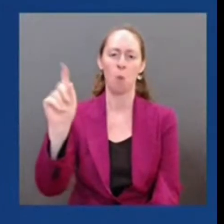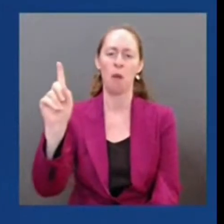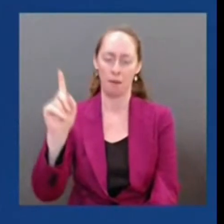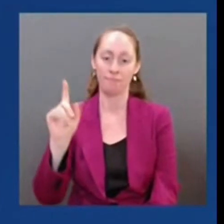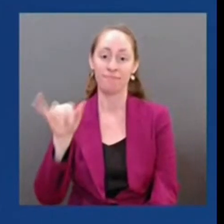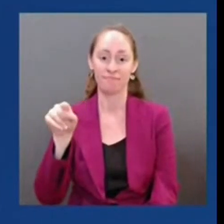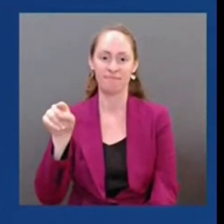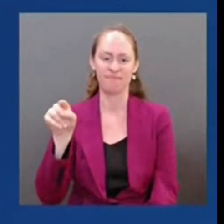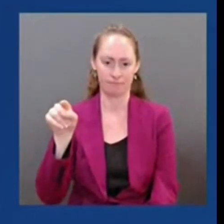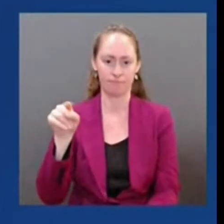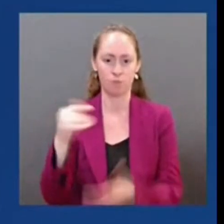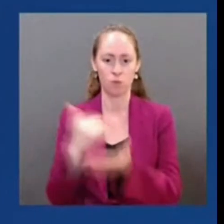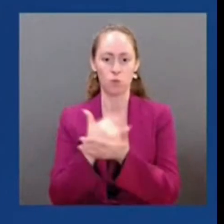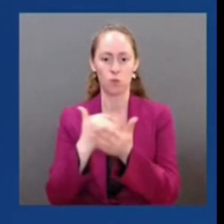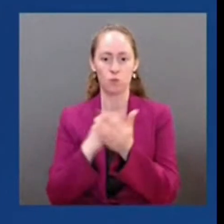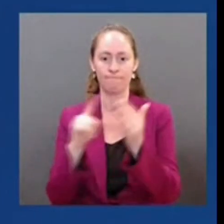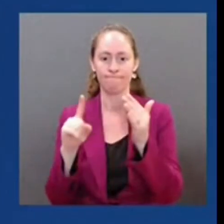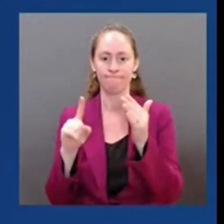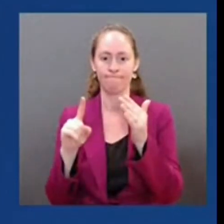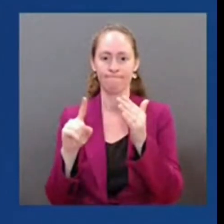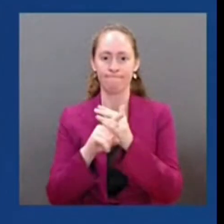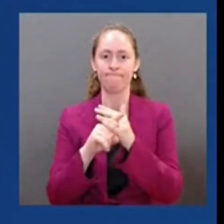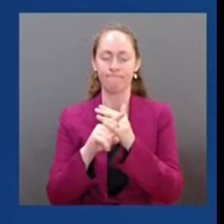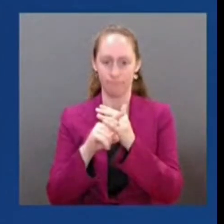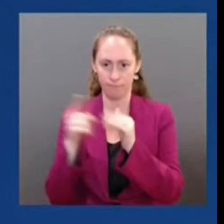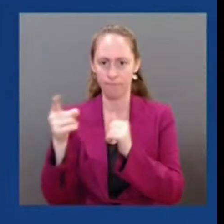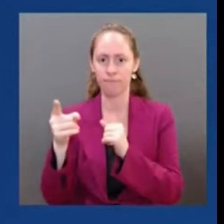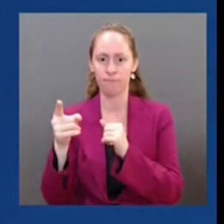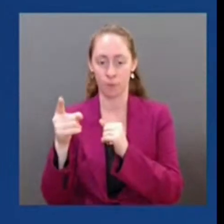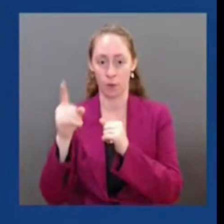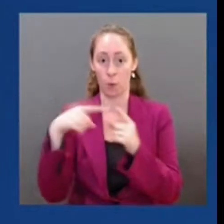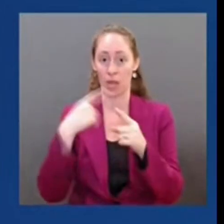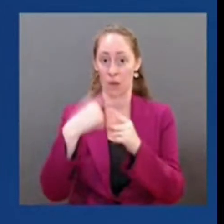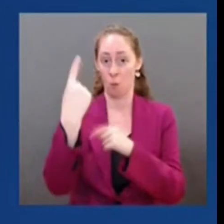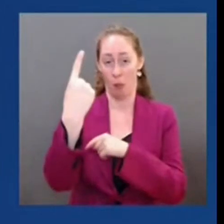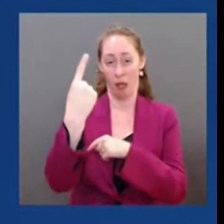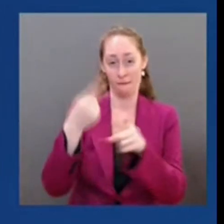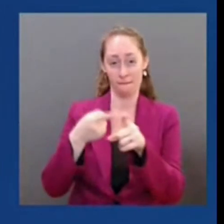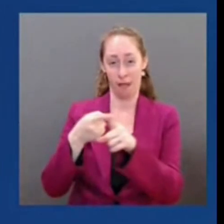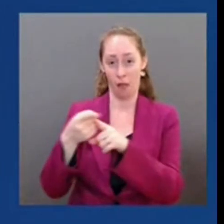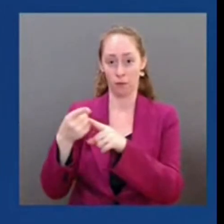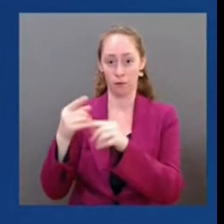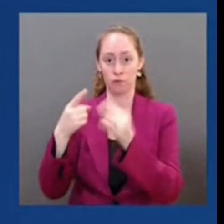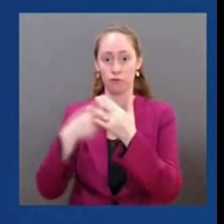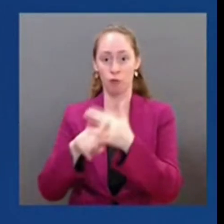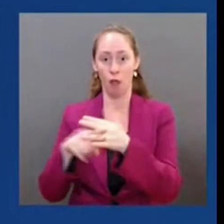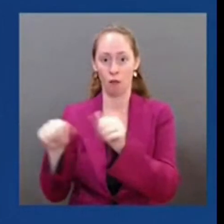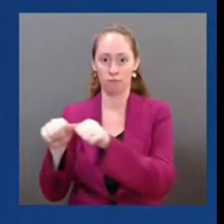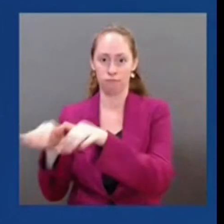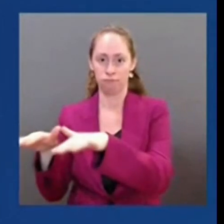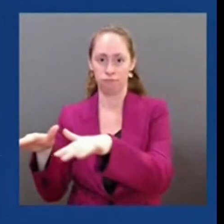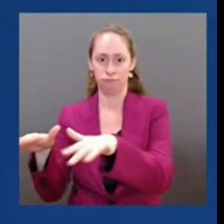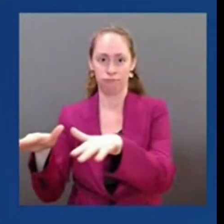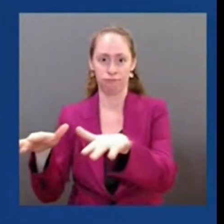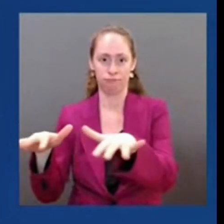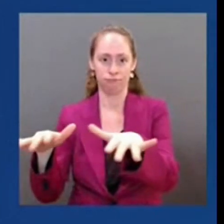AND WHEN YOU SEE THGRADUAL